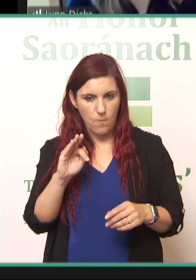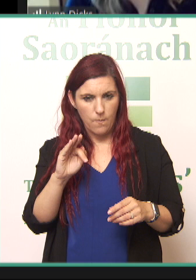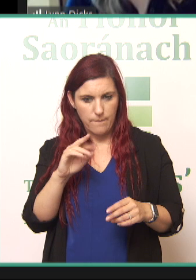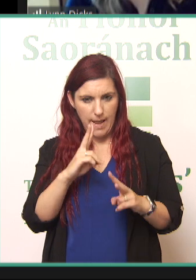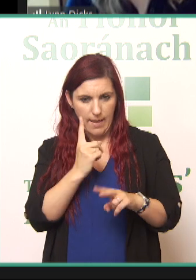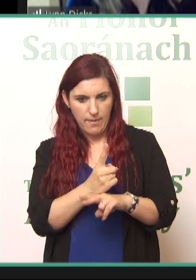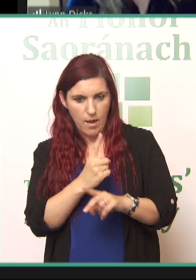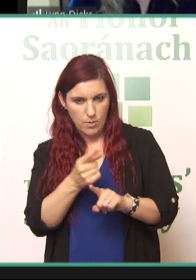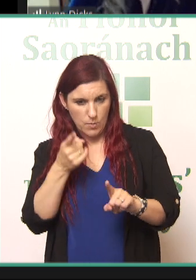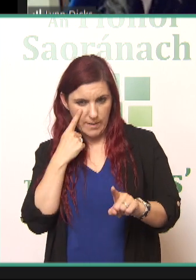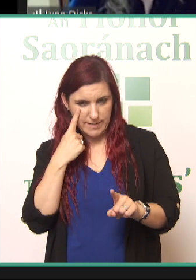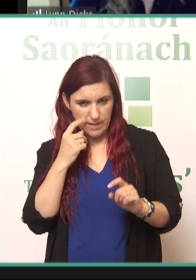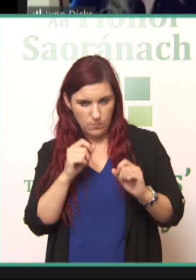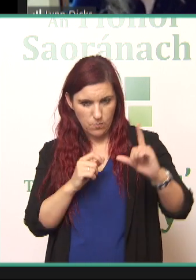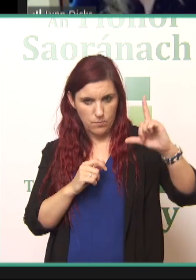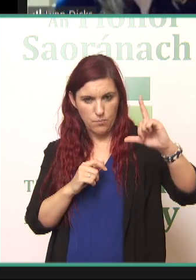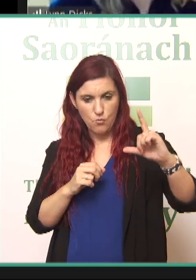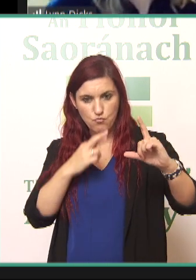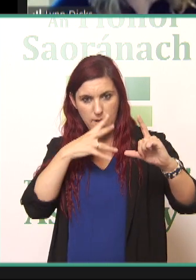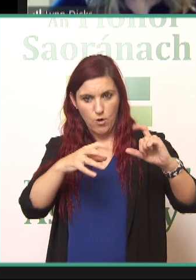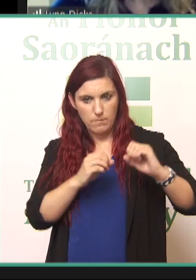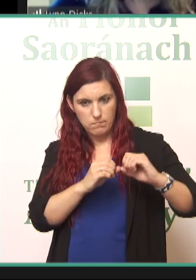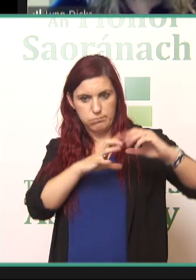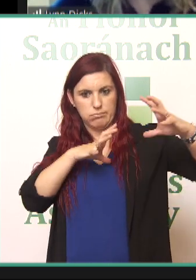big lake which is why there's they're able to have lots of irrigated agriculture in this area